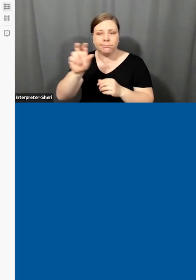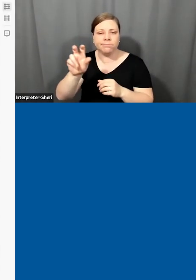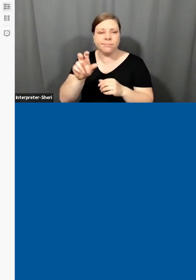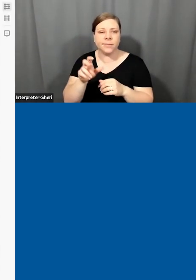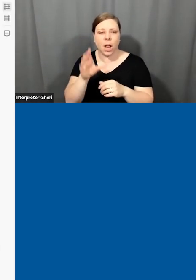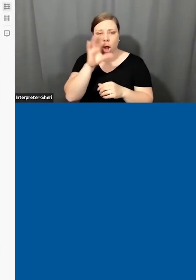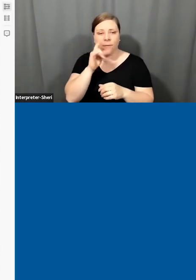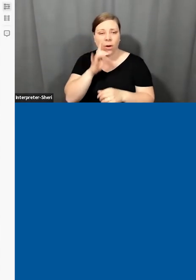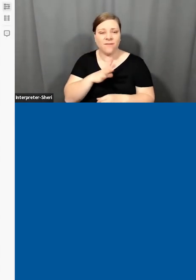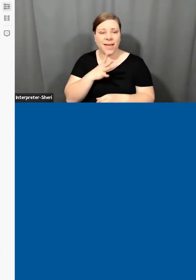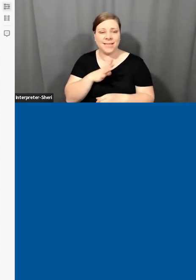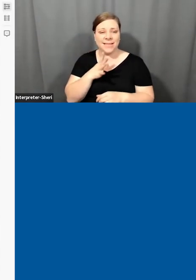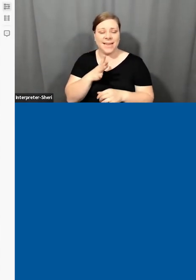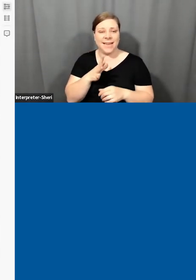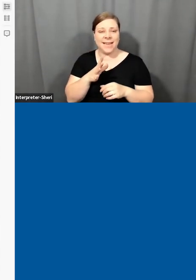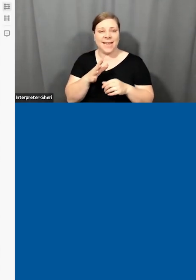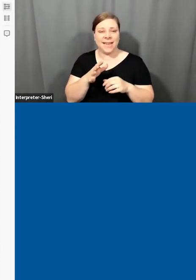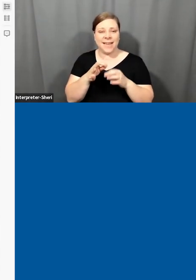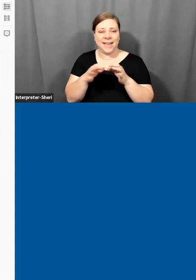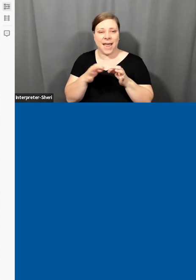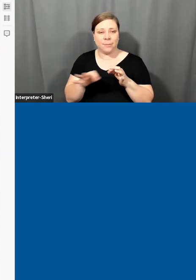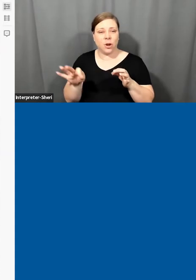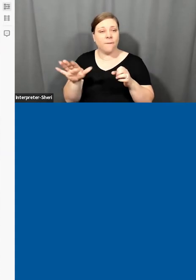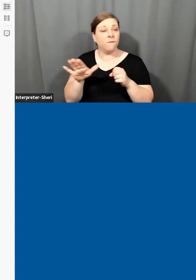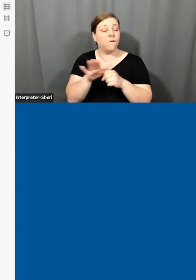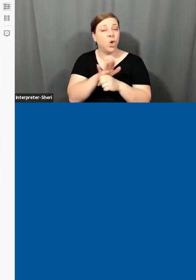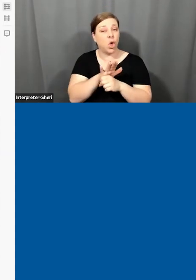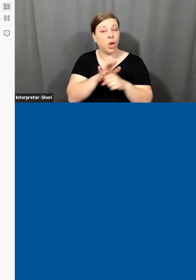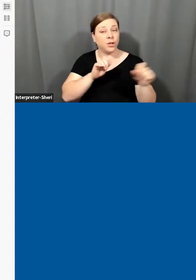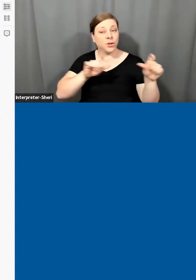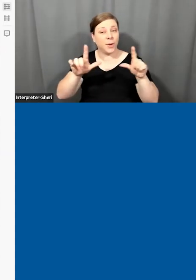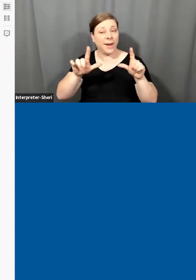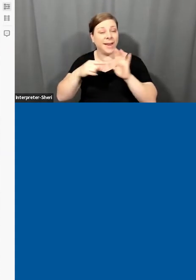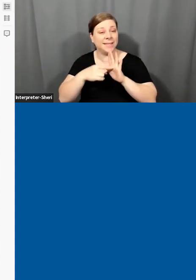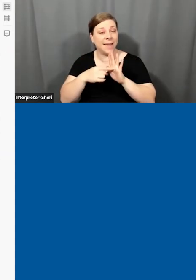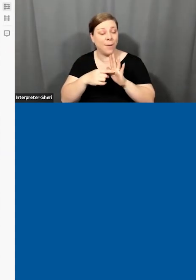Slide 30. Here's a full screen example of what happens after you've created fancy captions.